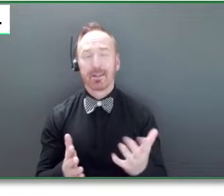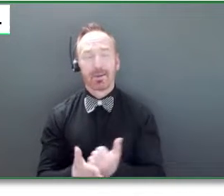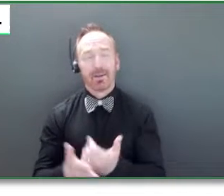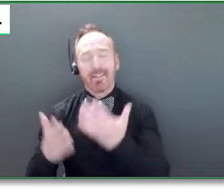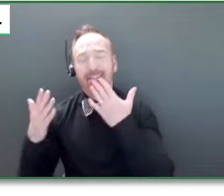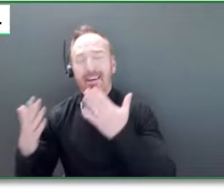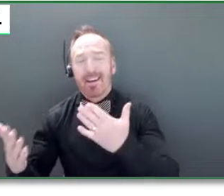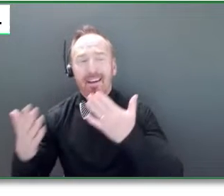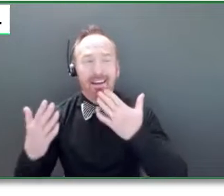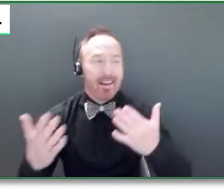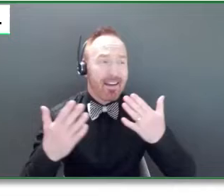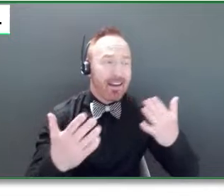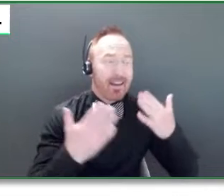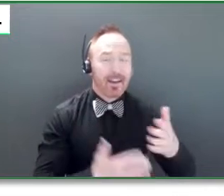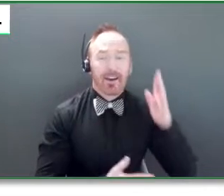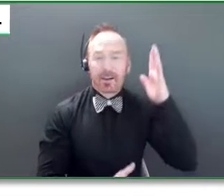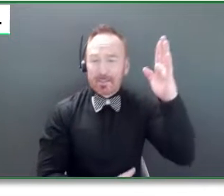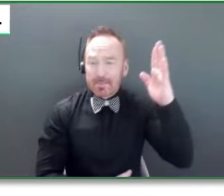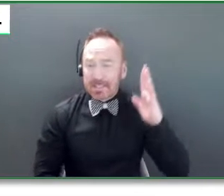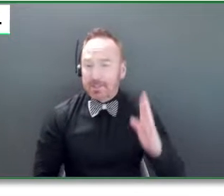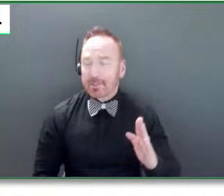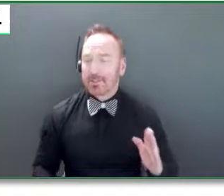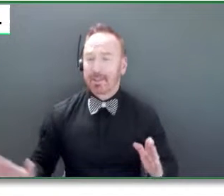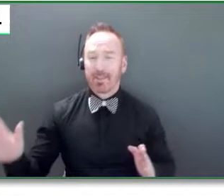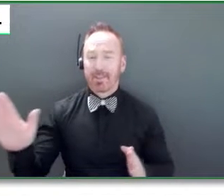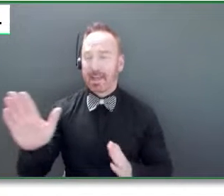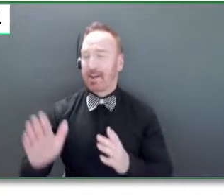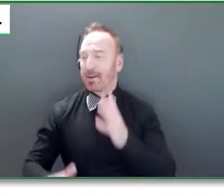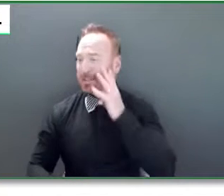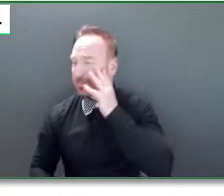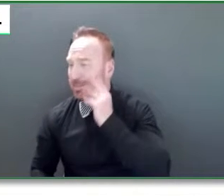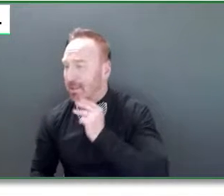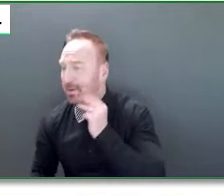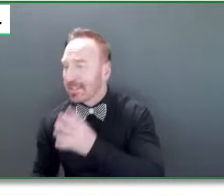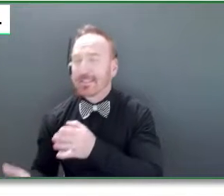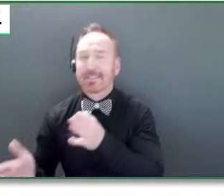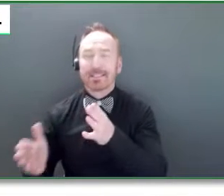their experiences, and their research with us over the last three days.